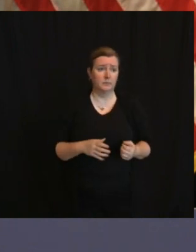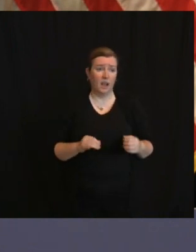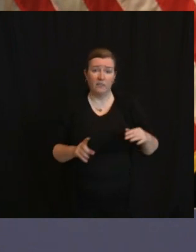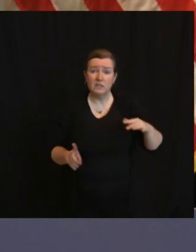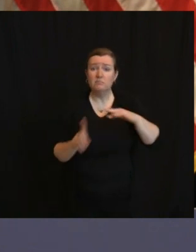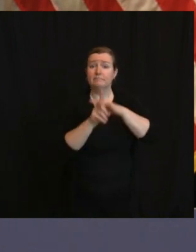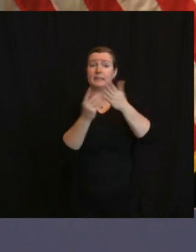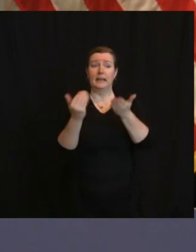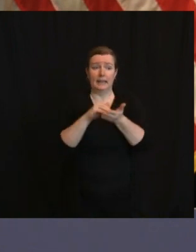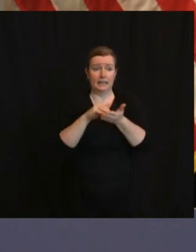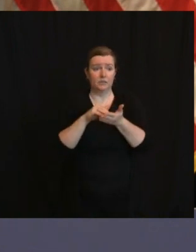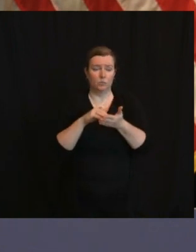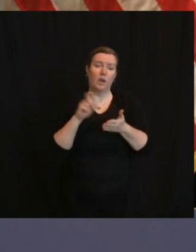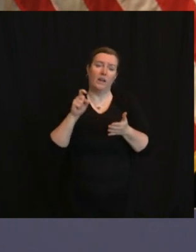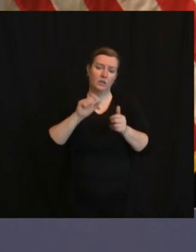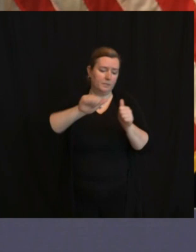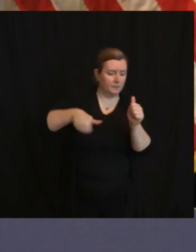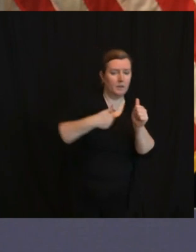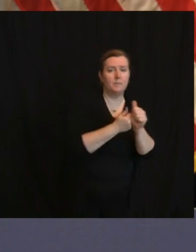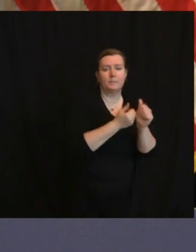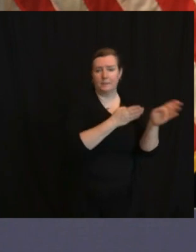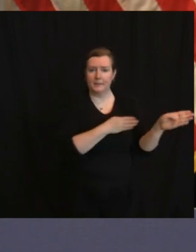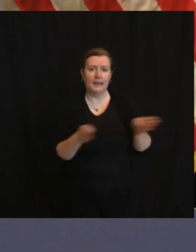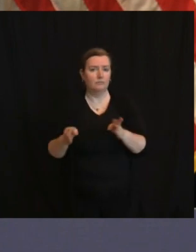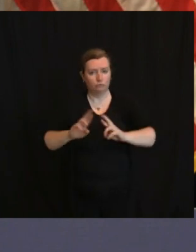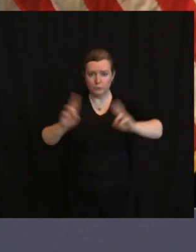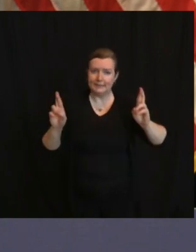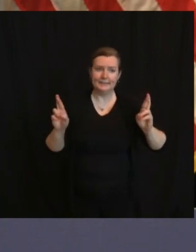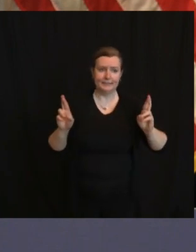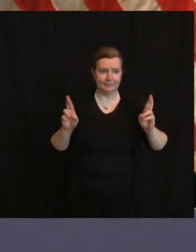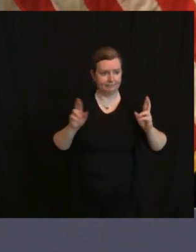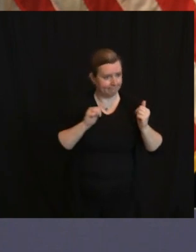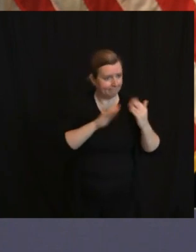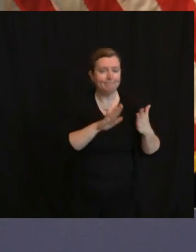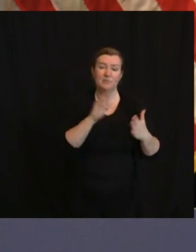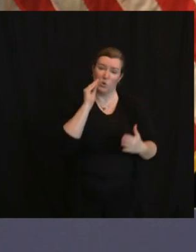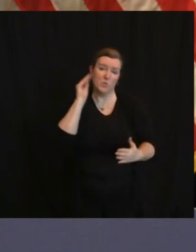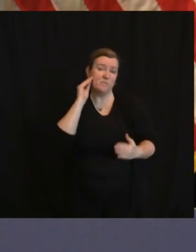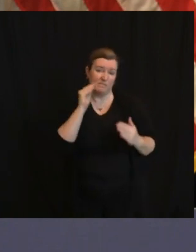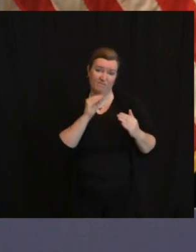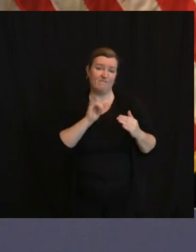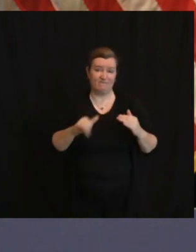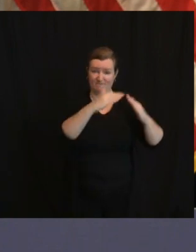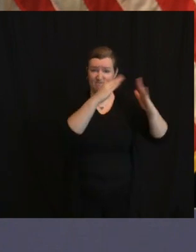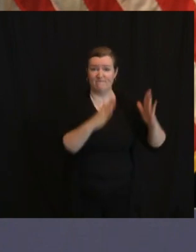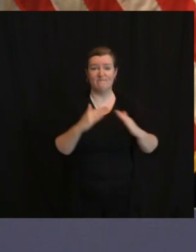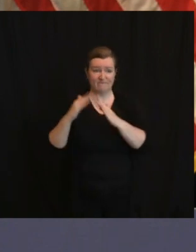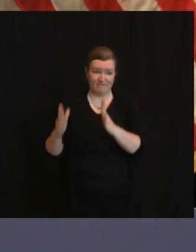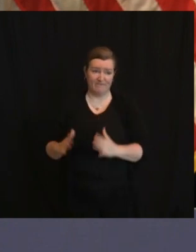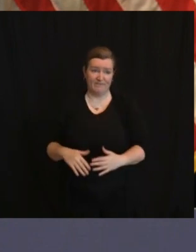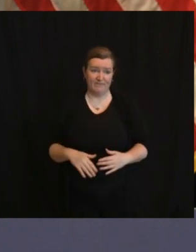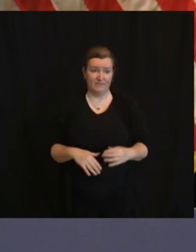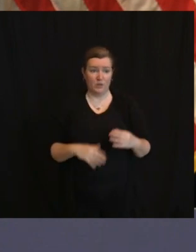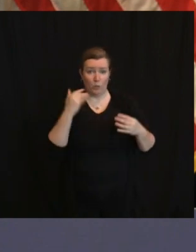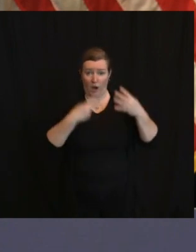THE PLAN IN PLACE INCLUDING IS SO -- ISOLATION. IF IT COMES BACK AGAIN AND REASSERTS ITSELF WE HAVE TO BE